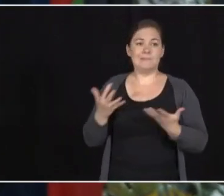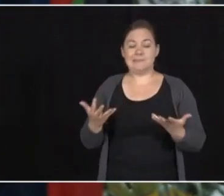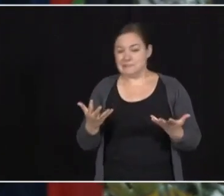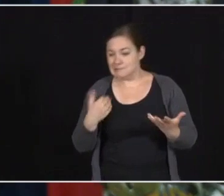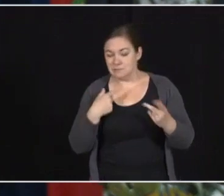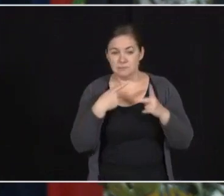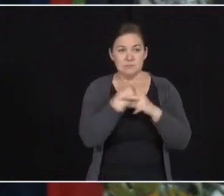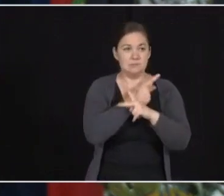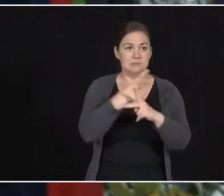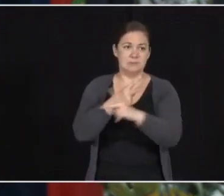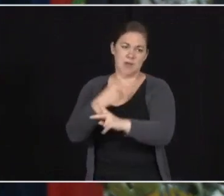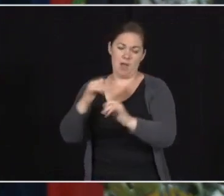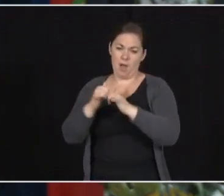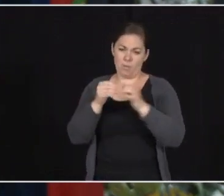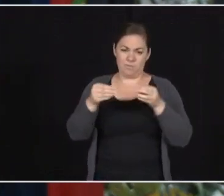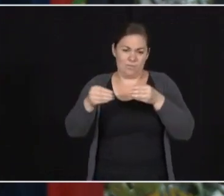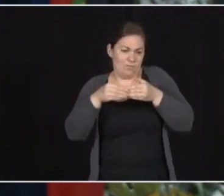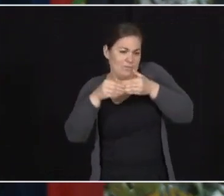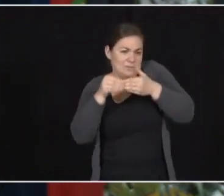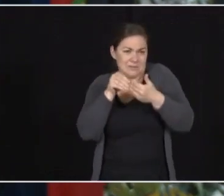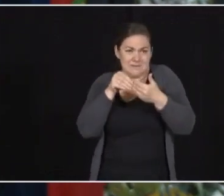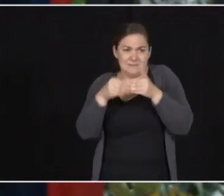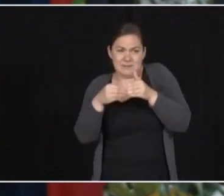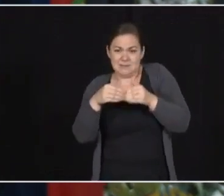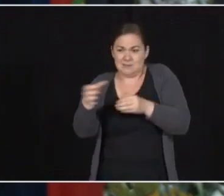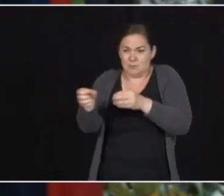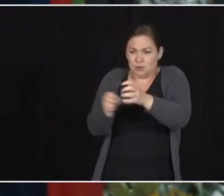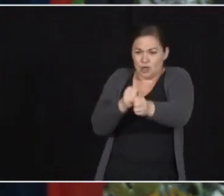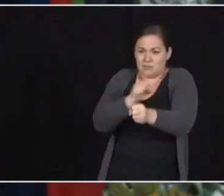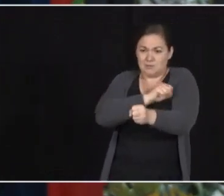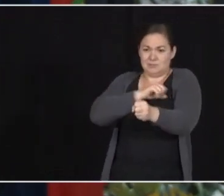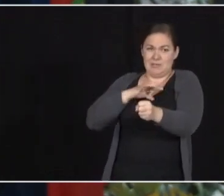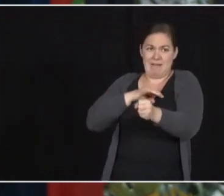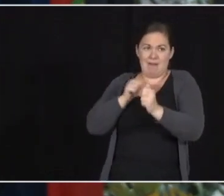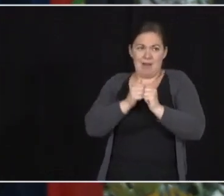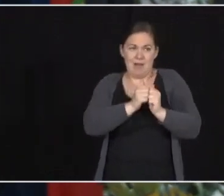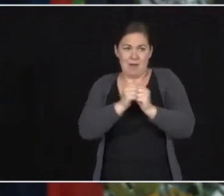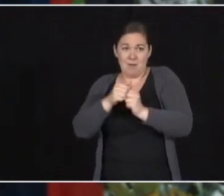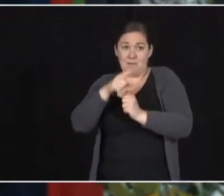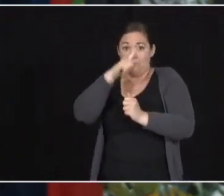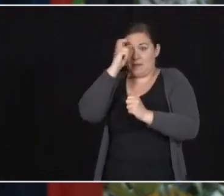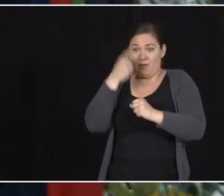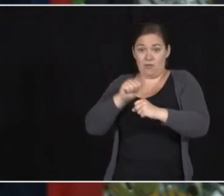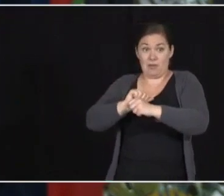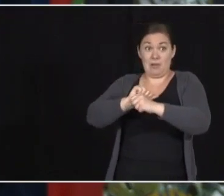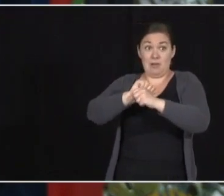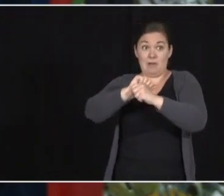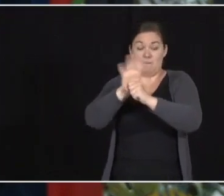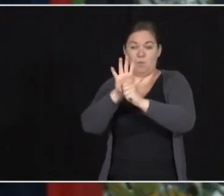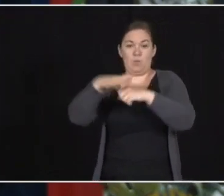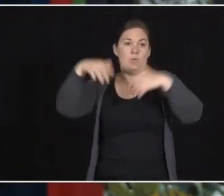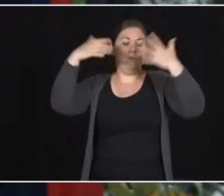Then we started to say, OK, how can we create flexible staffing and allow our homes to adapt in a very rapidly changing environment? Especially when a covert outbreak starts happening.